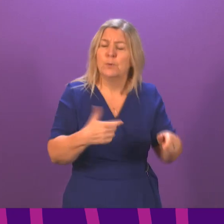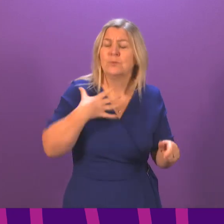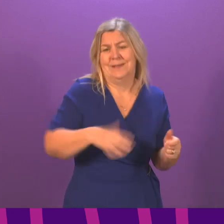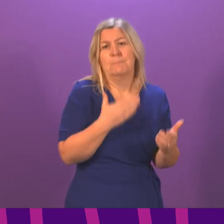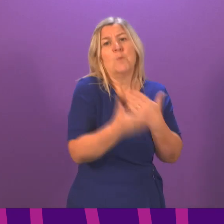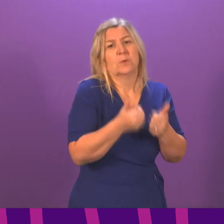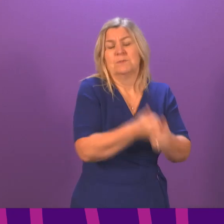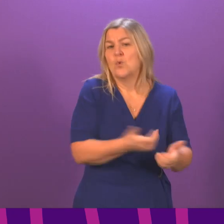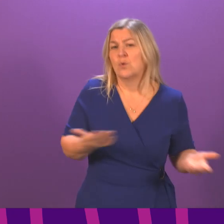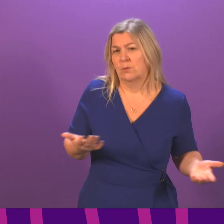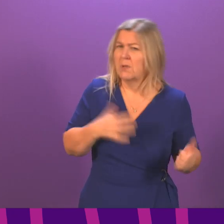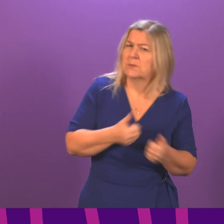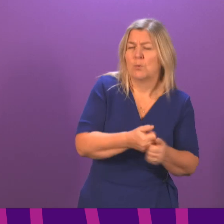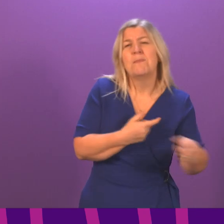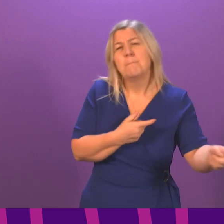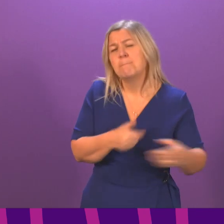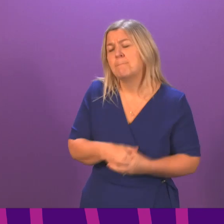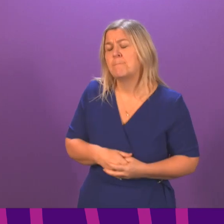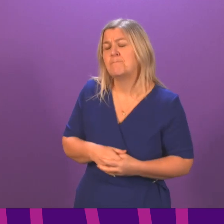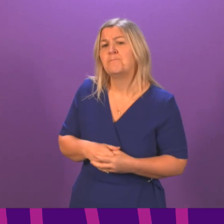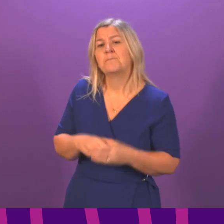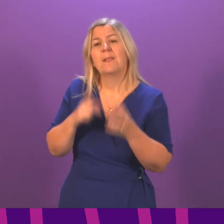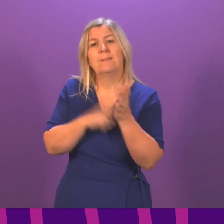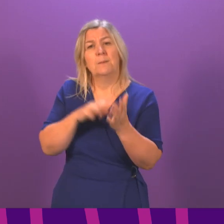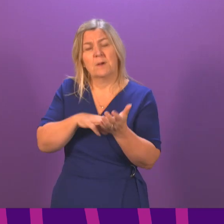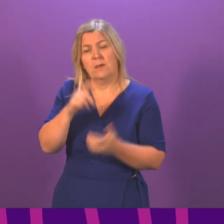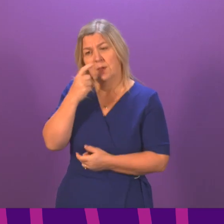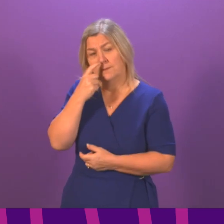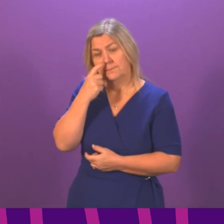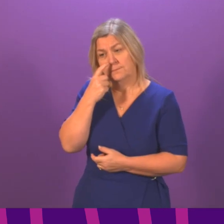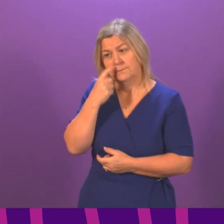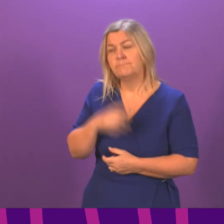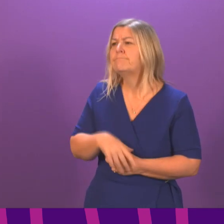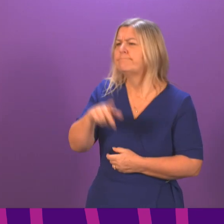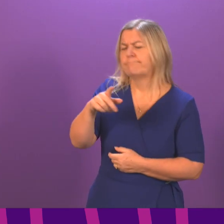Andy Wightman (Lothian) (Green): I have a constituent who, along with her disabled